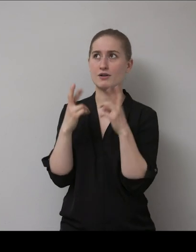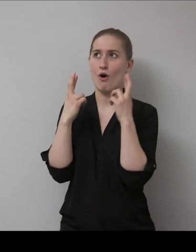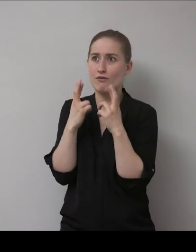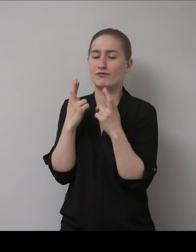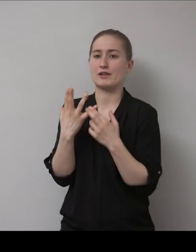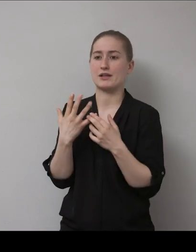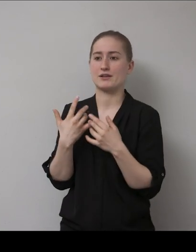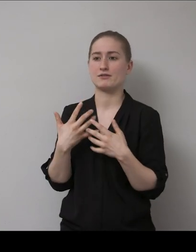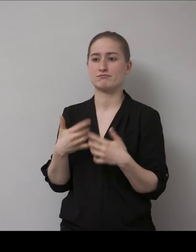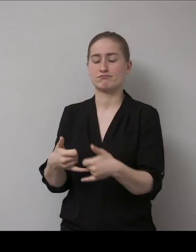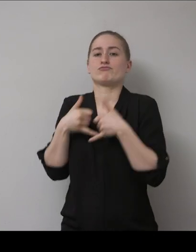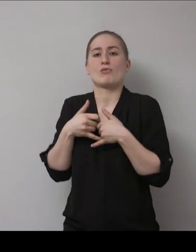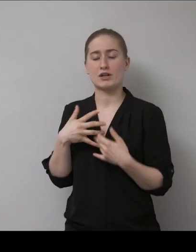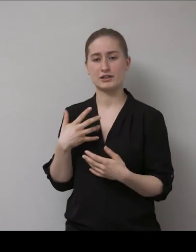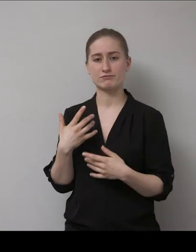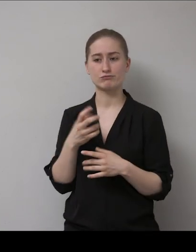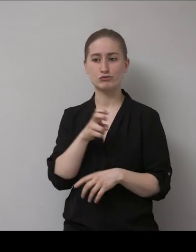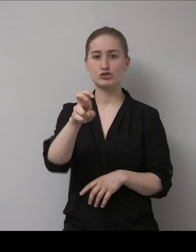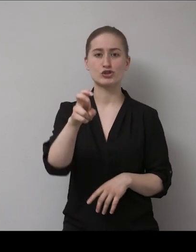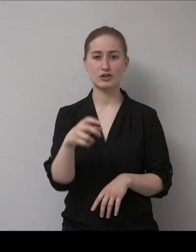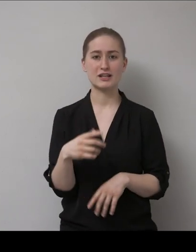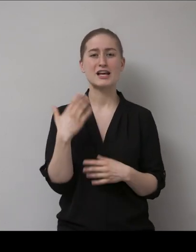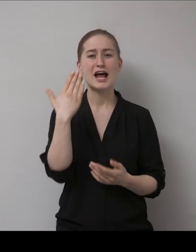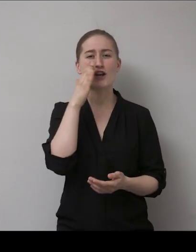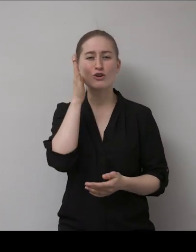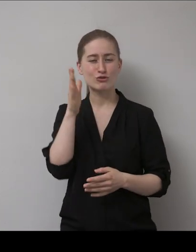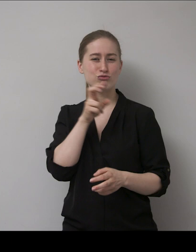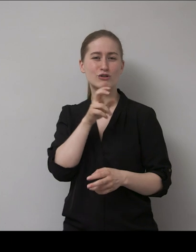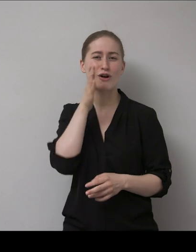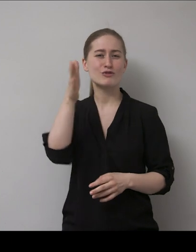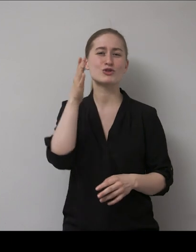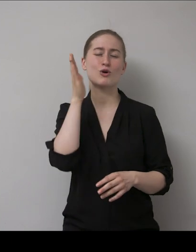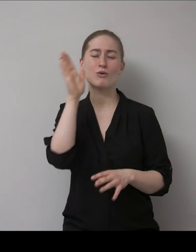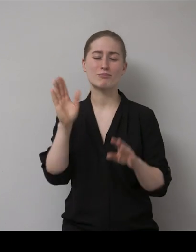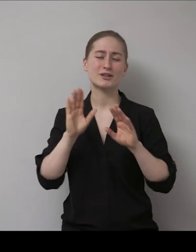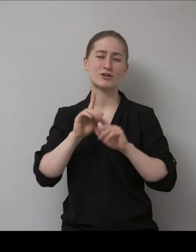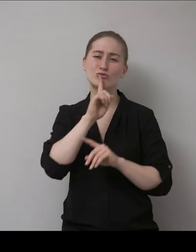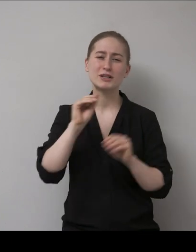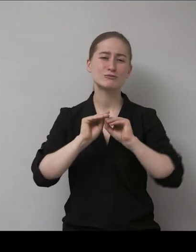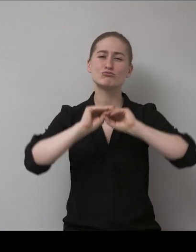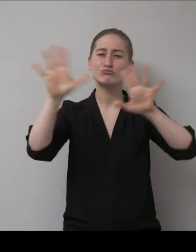Every good wish from me for your future, which I know is just going to be incredibly bright. Congratulations, again.